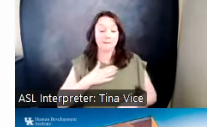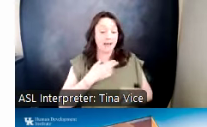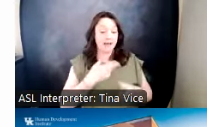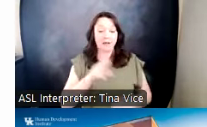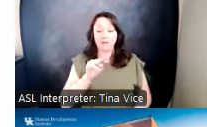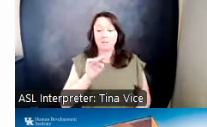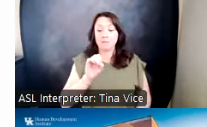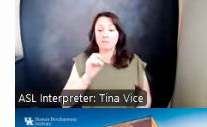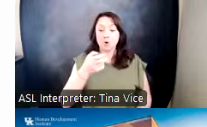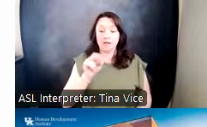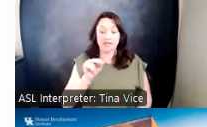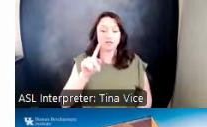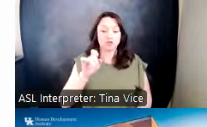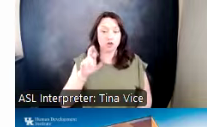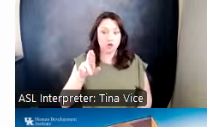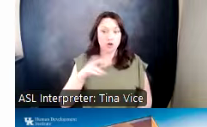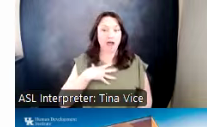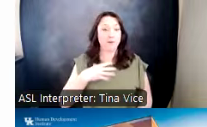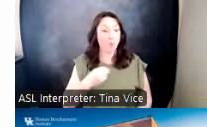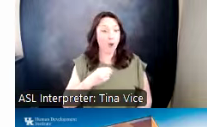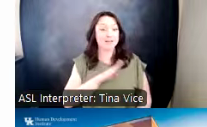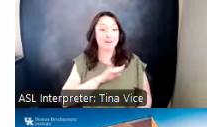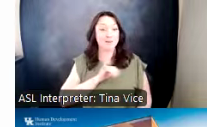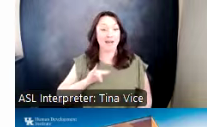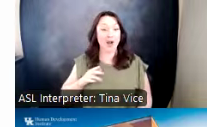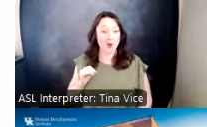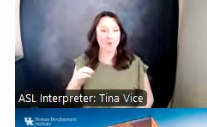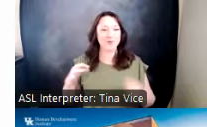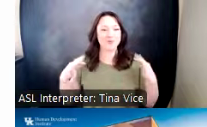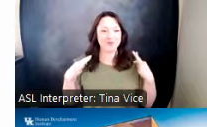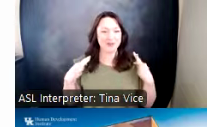wearing a white bingoiz shirt. Um, I am